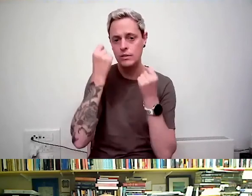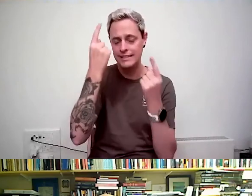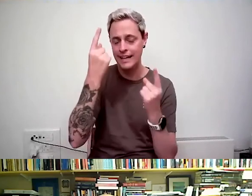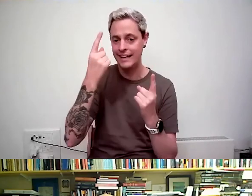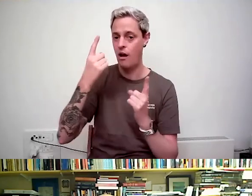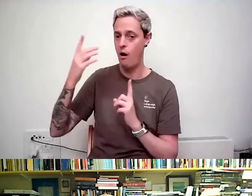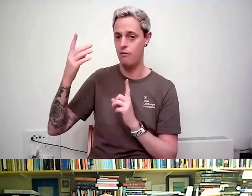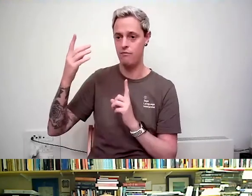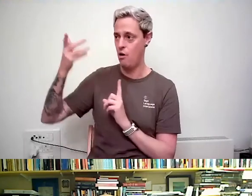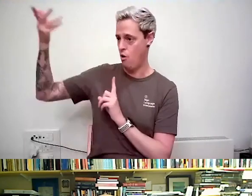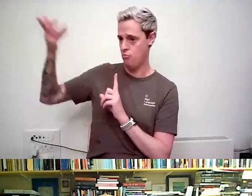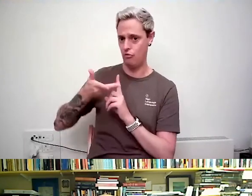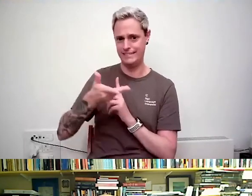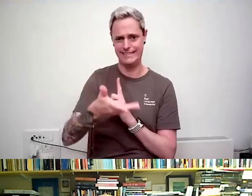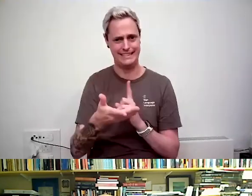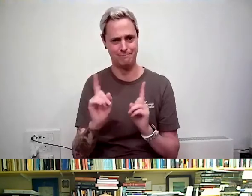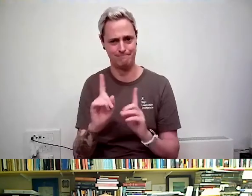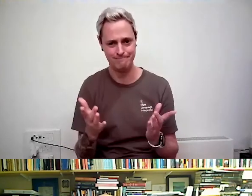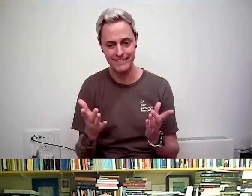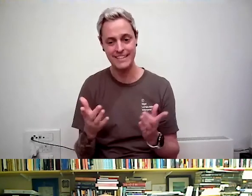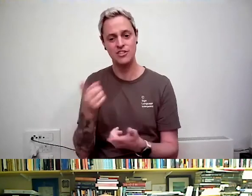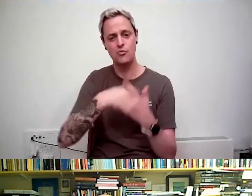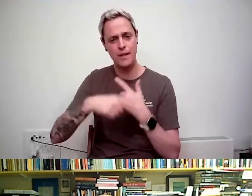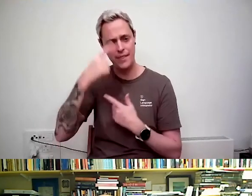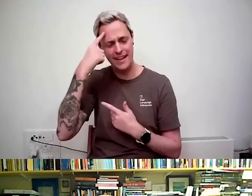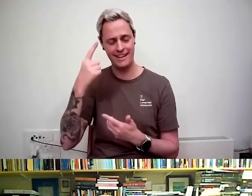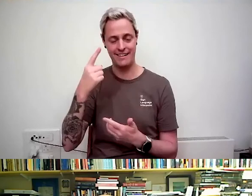If there was a call upon us to listen to what the Spirit is saying to the churches,